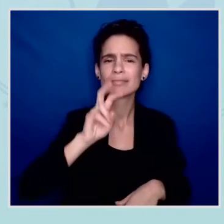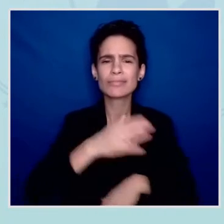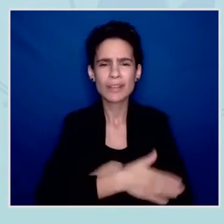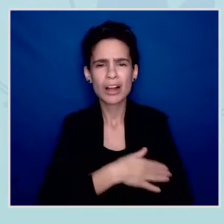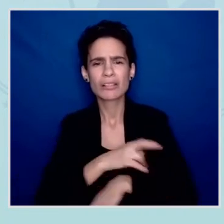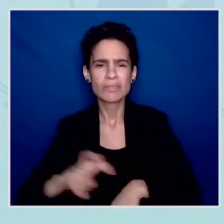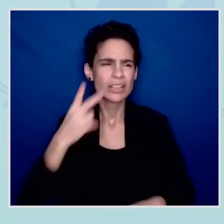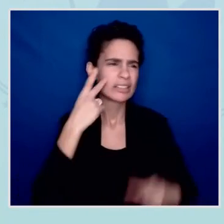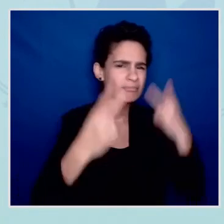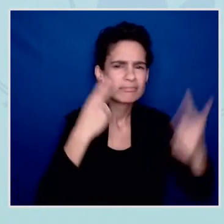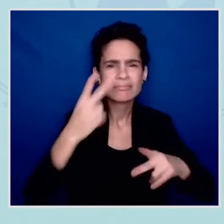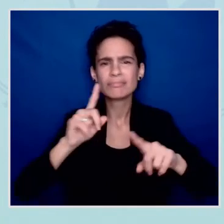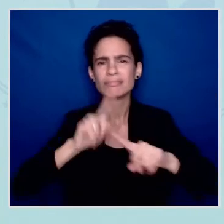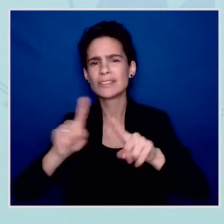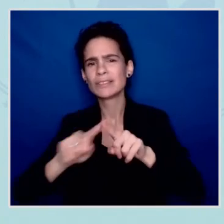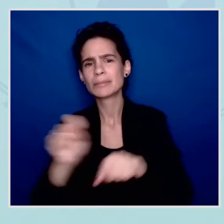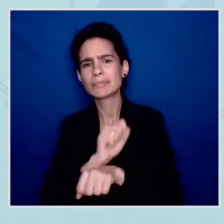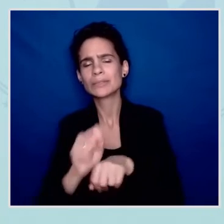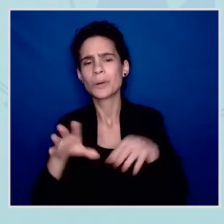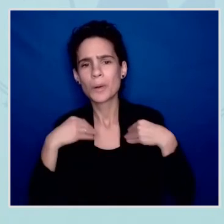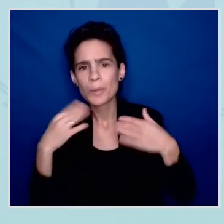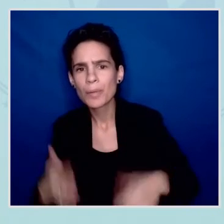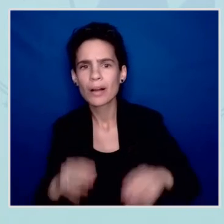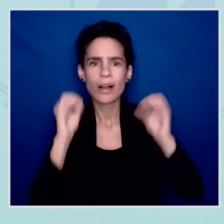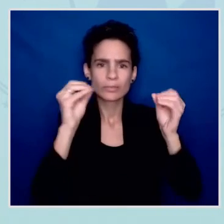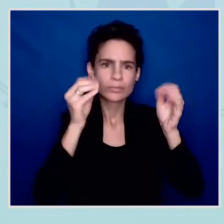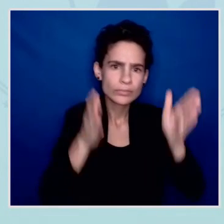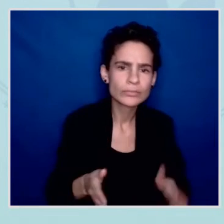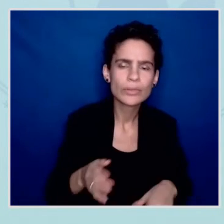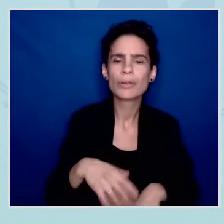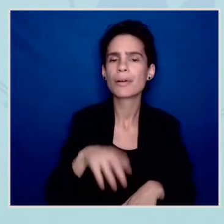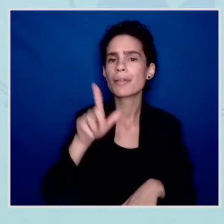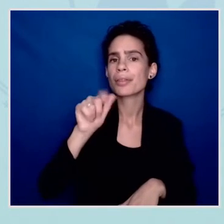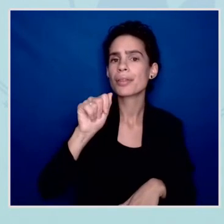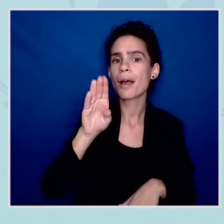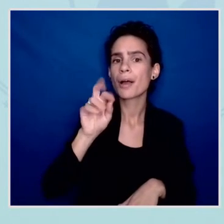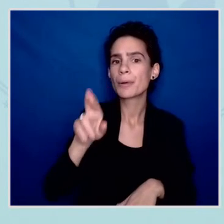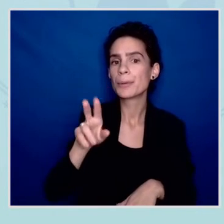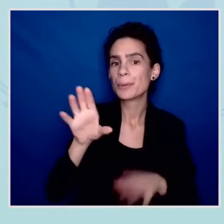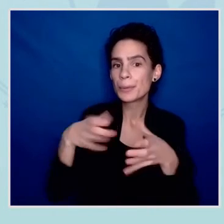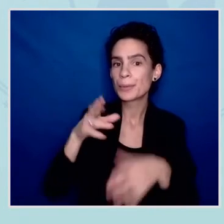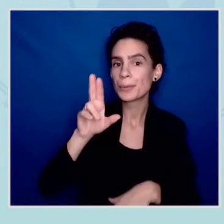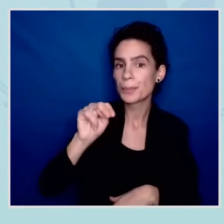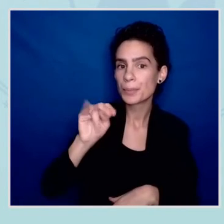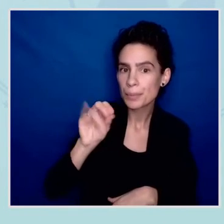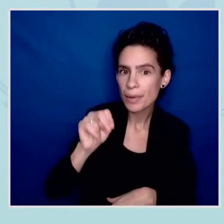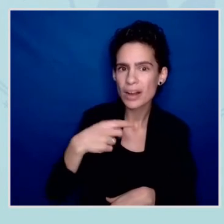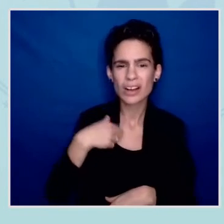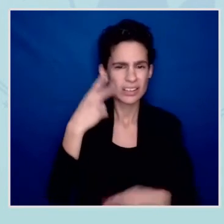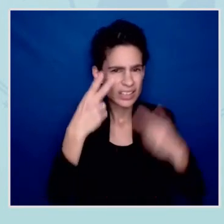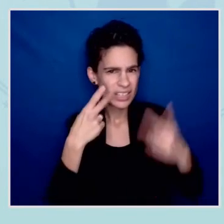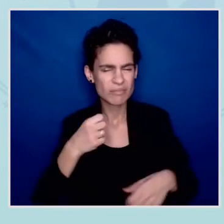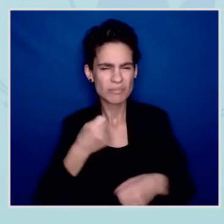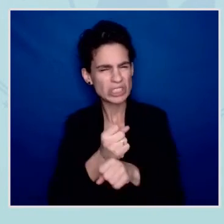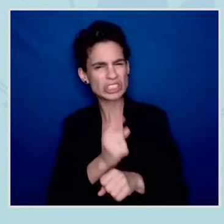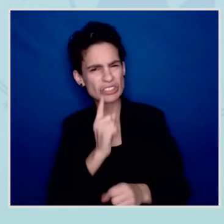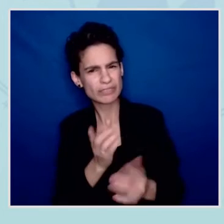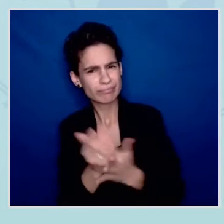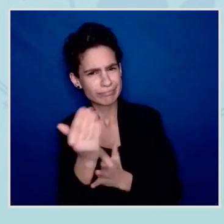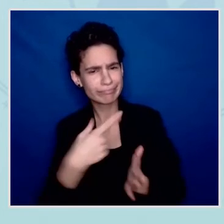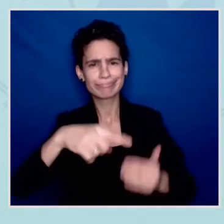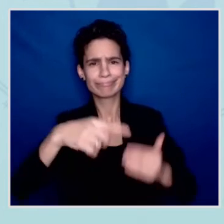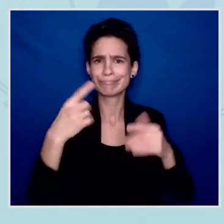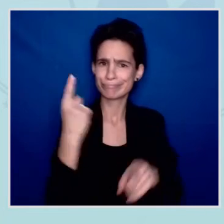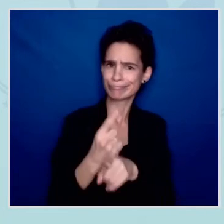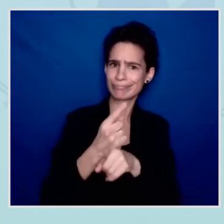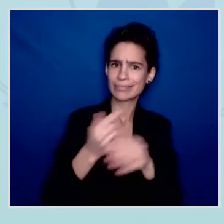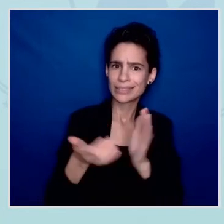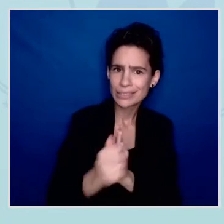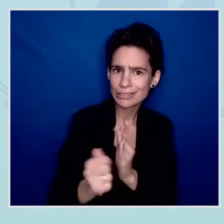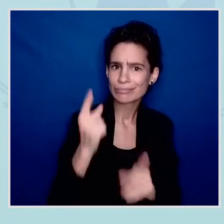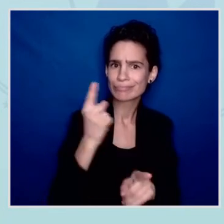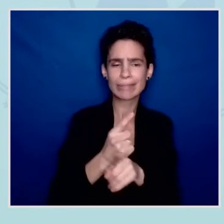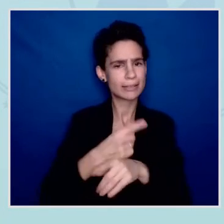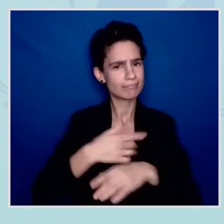CITY BACK ON THE FEET AGAIN.